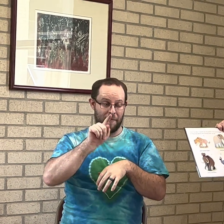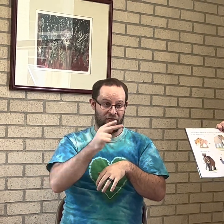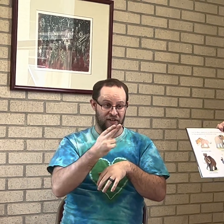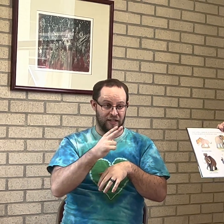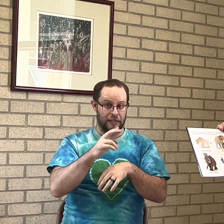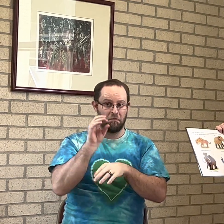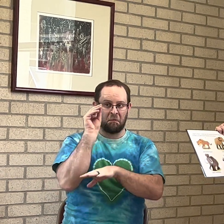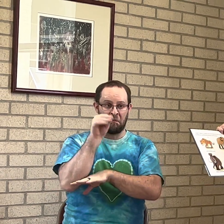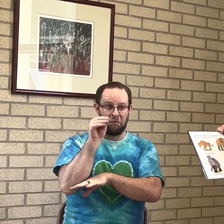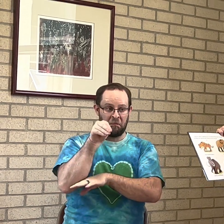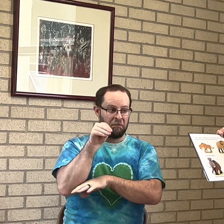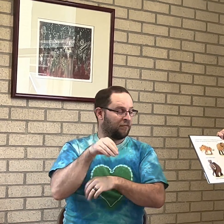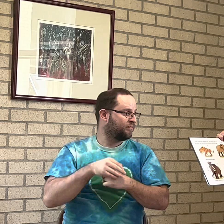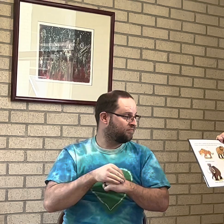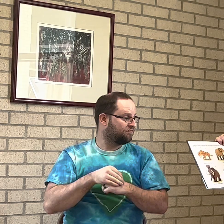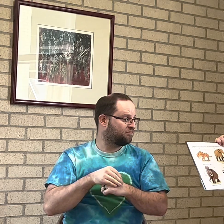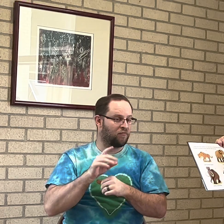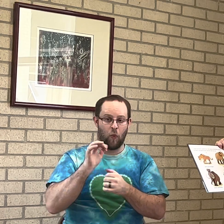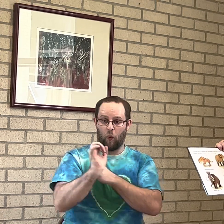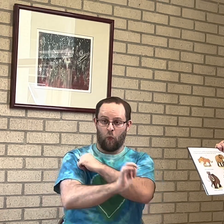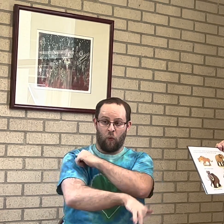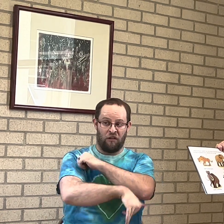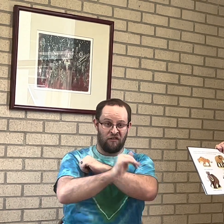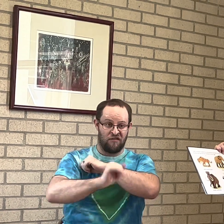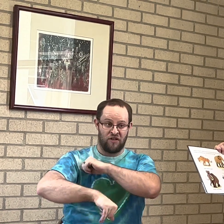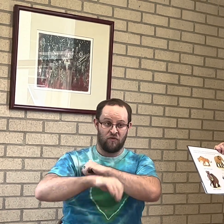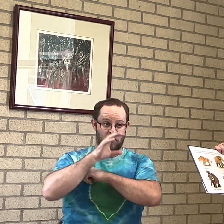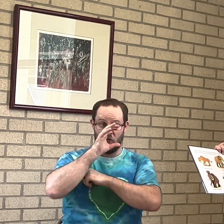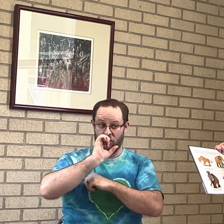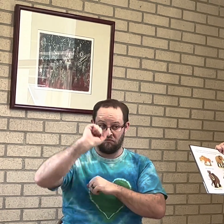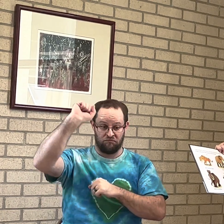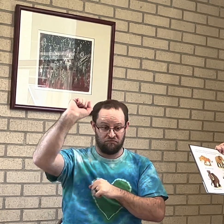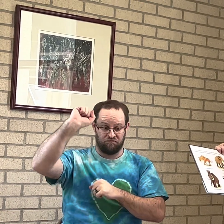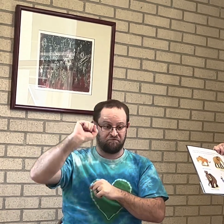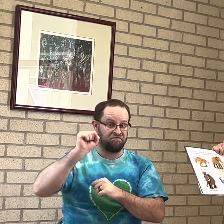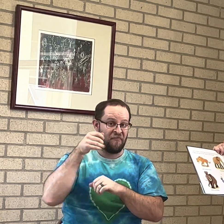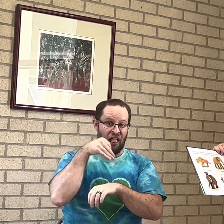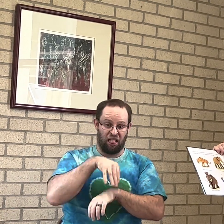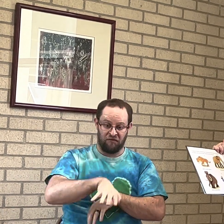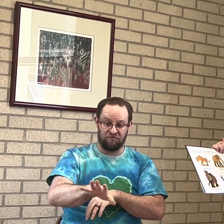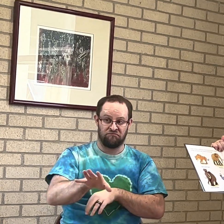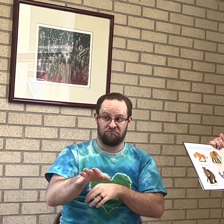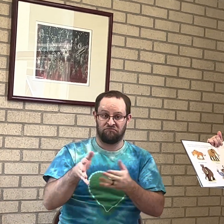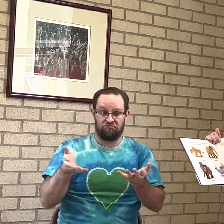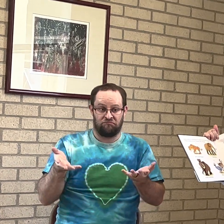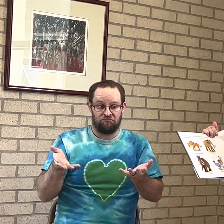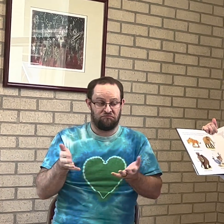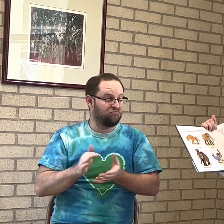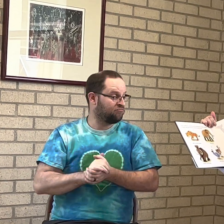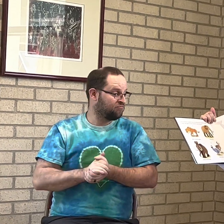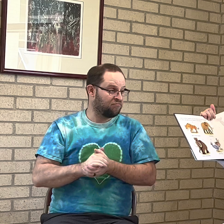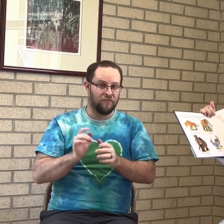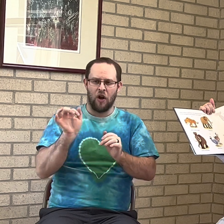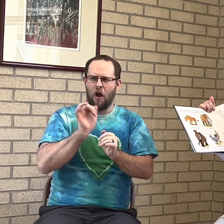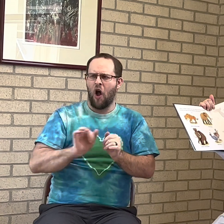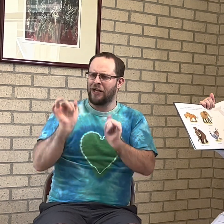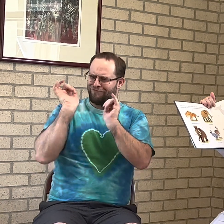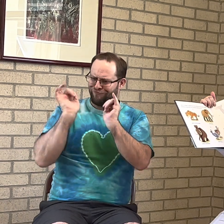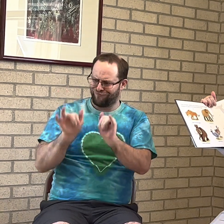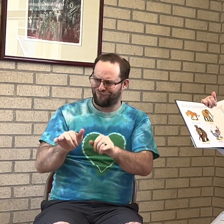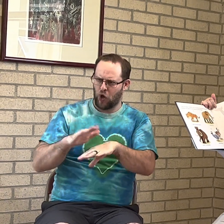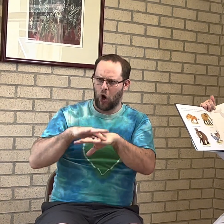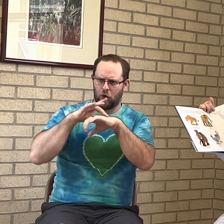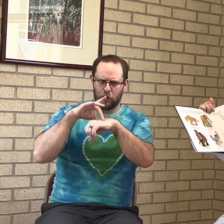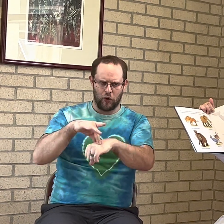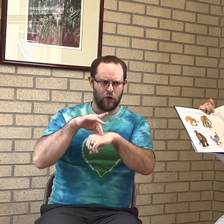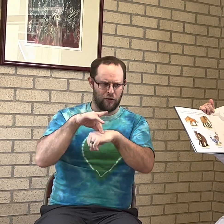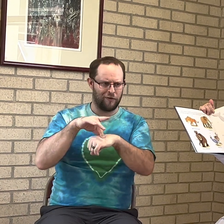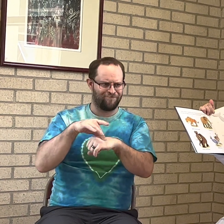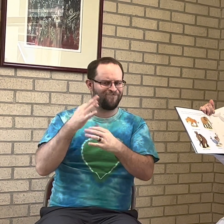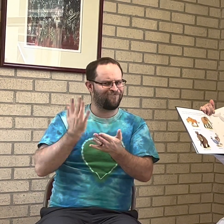birds, whales, rhinoceros, and elephants but they all stayed earthbound and rarely looked